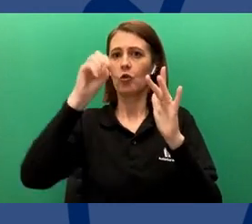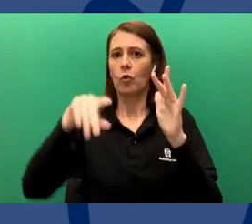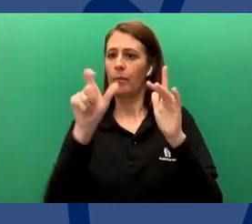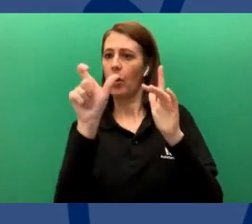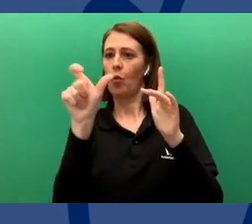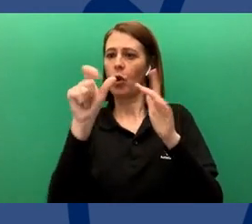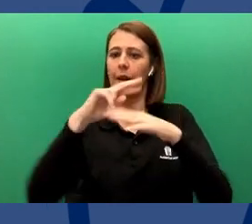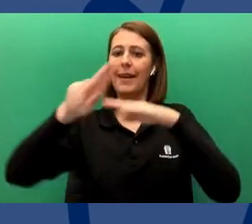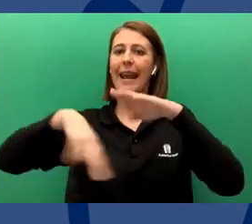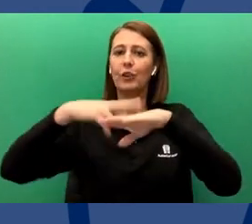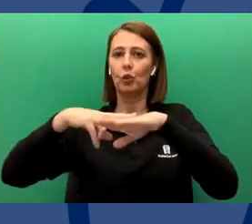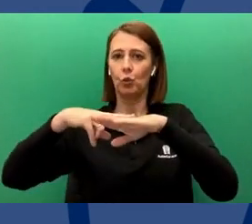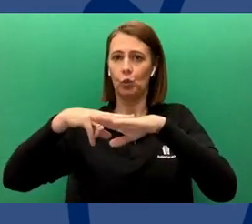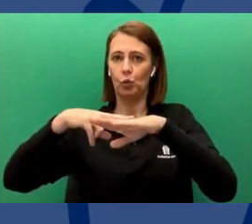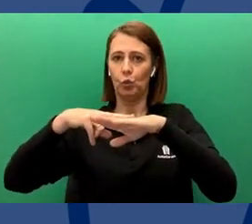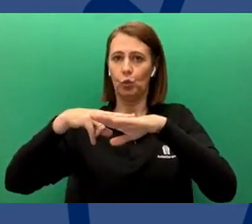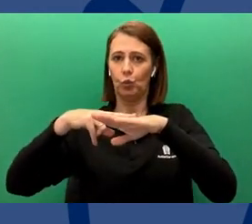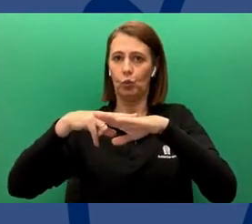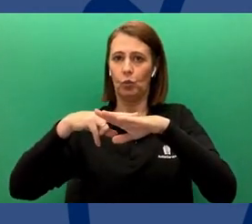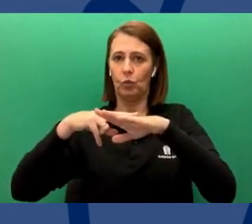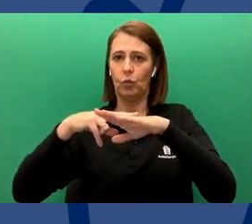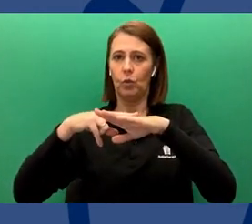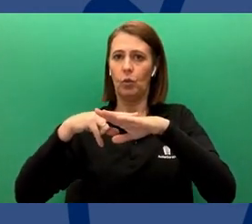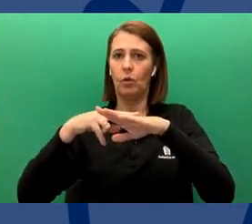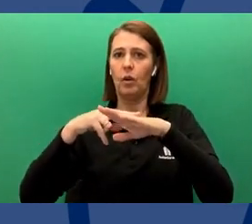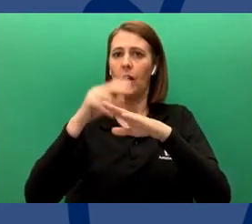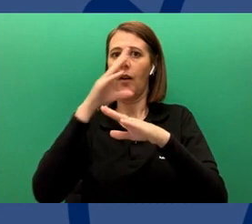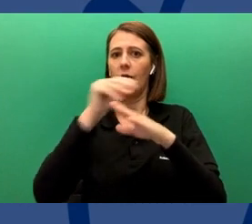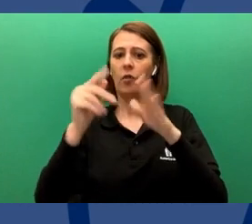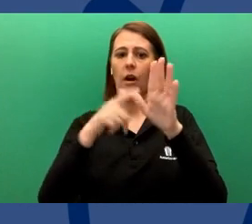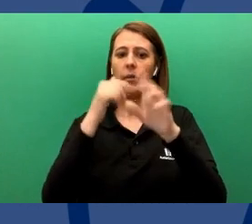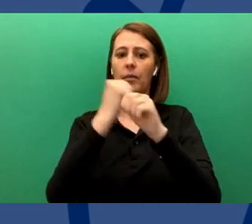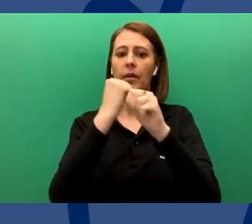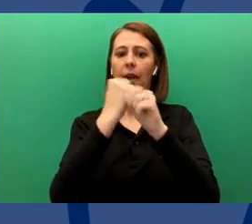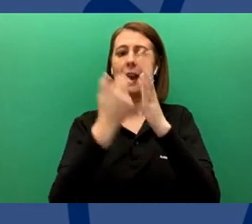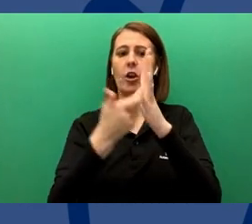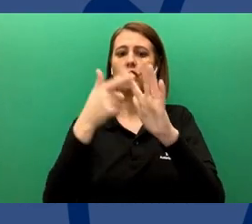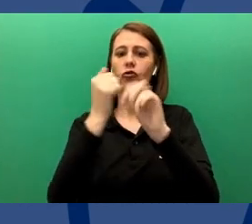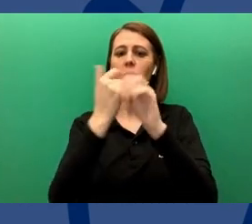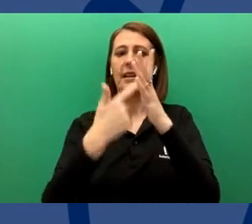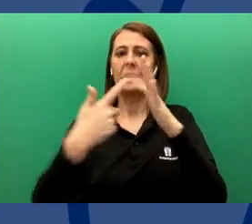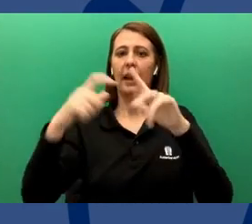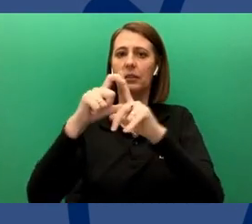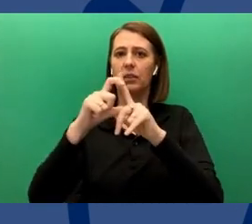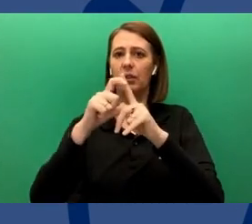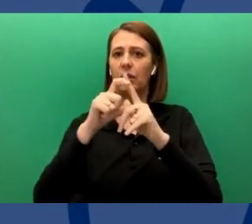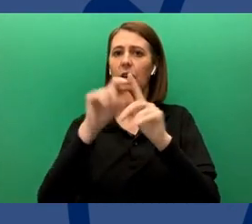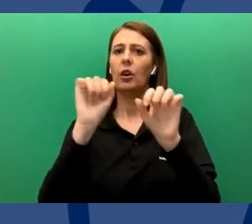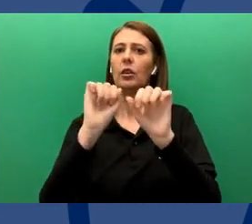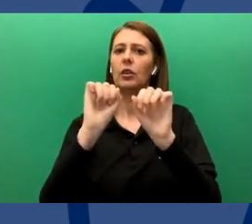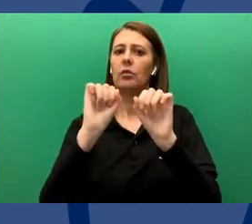"national" from the aggregated turnover. Yeah. Can we provide a little bit of clarity around that, please.